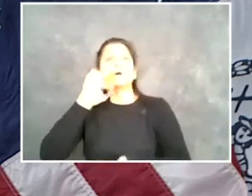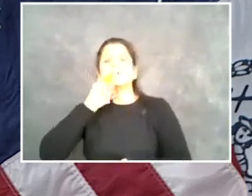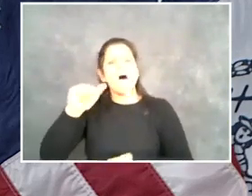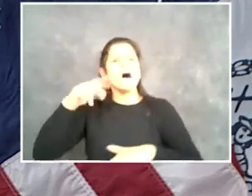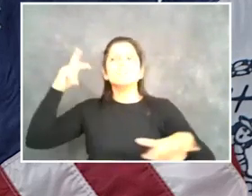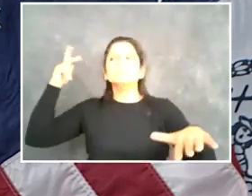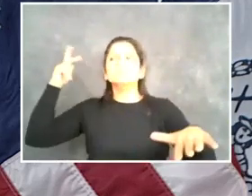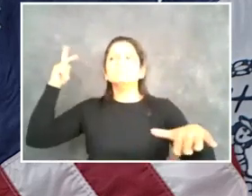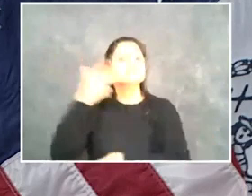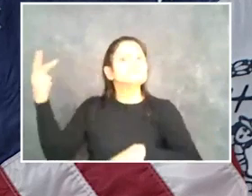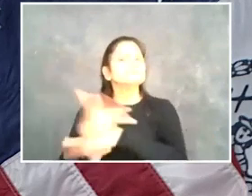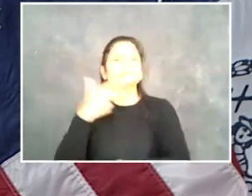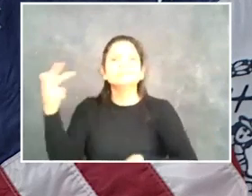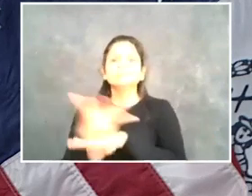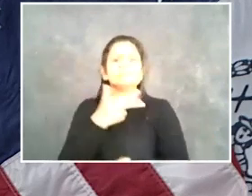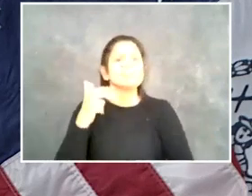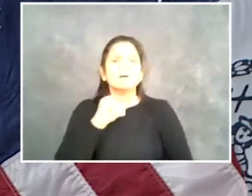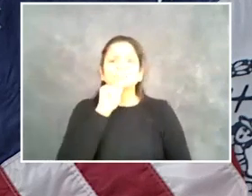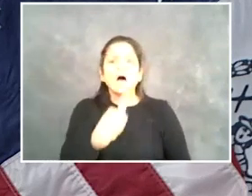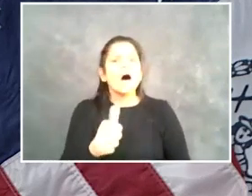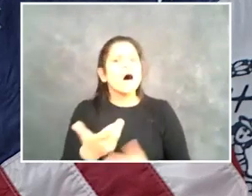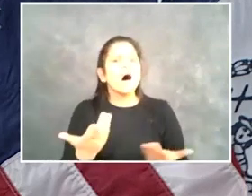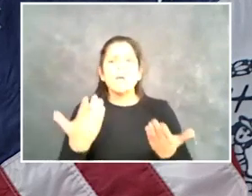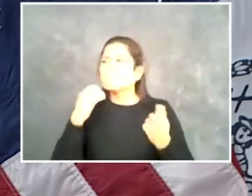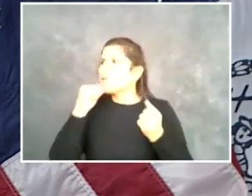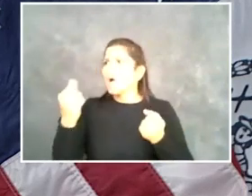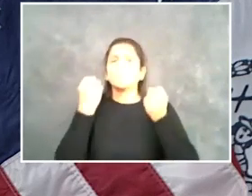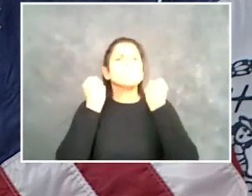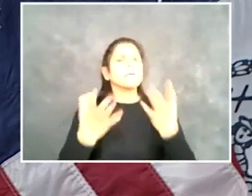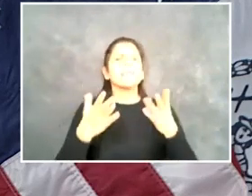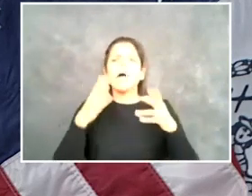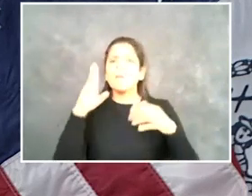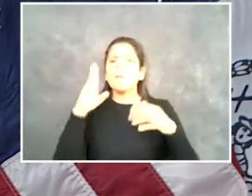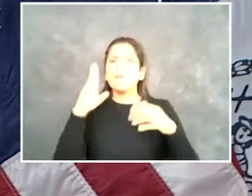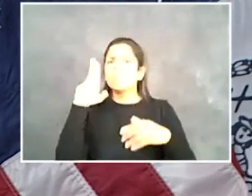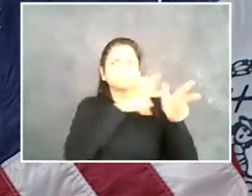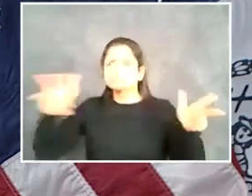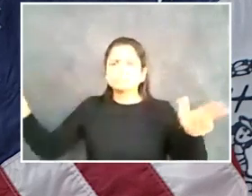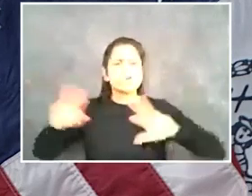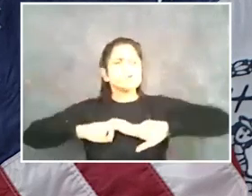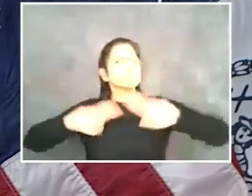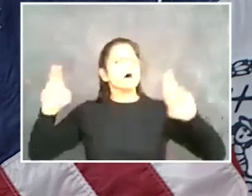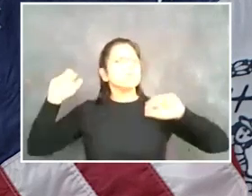FACILITY AND AS A RESULT, THE ENTIRE FACILITY, WHICH HAD BEEN